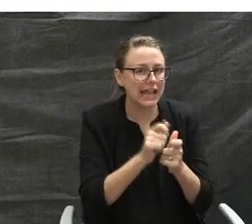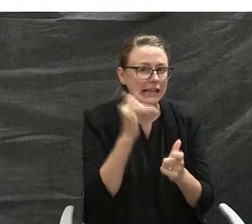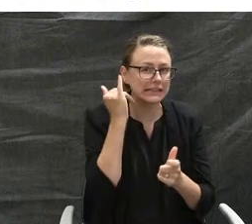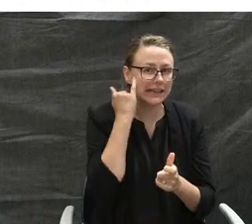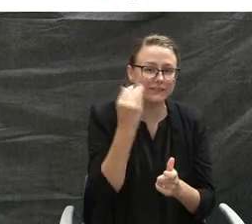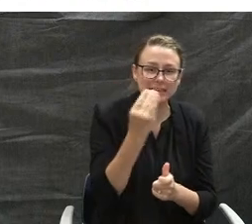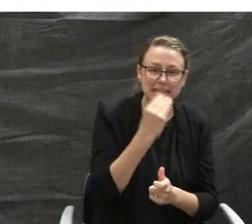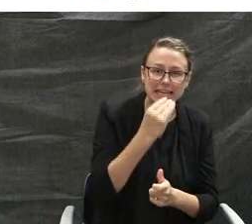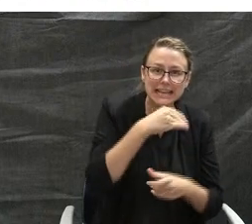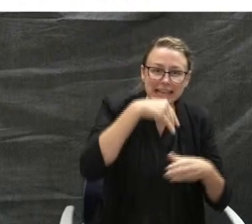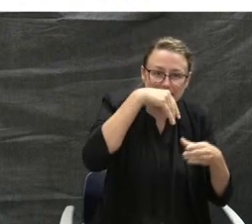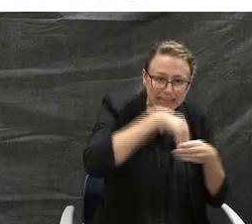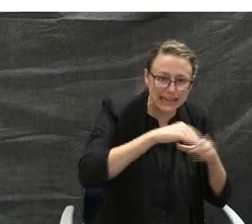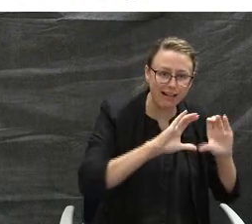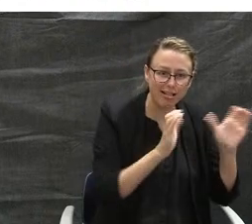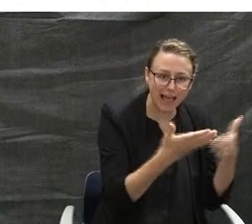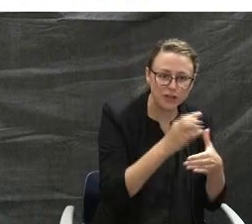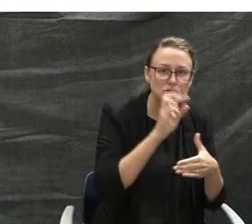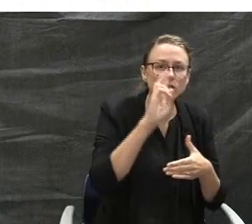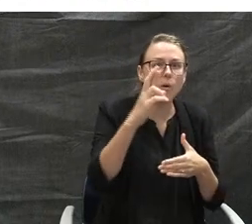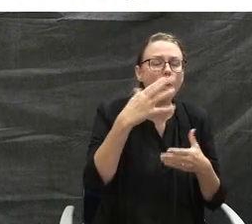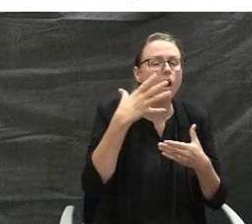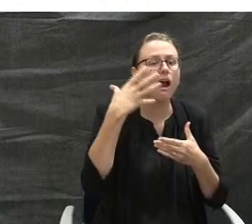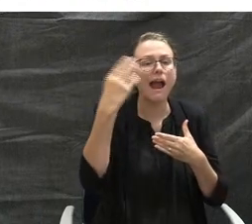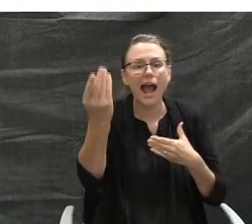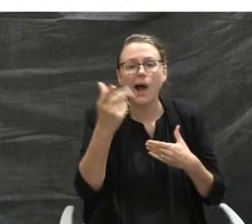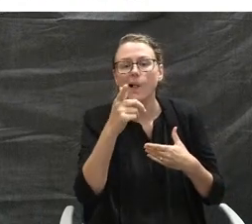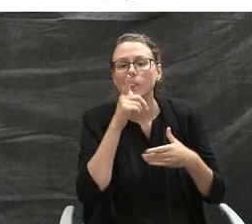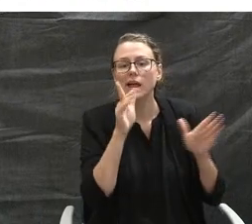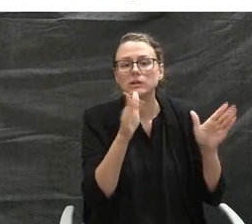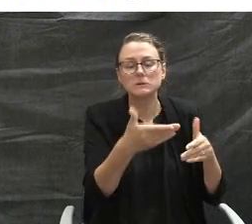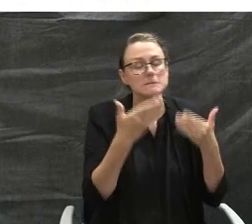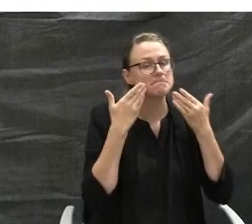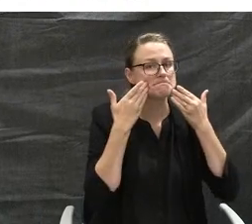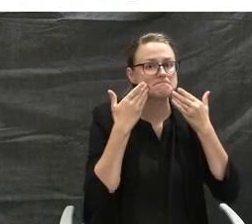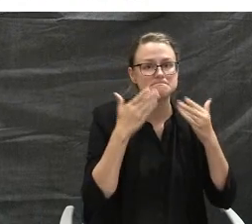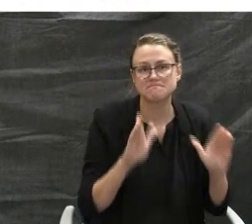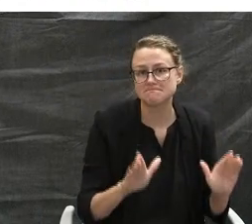classrooms, or if will be taking them to the lunch room with